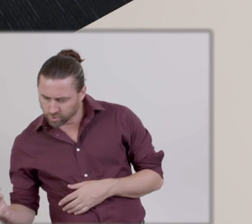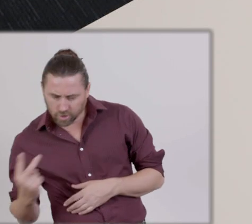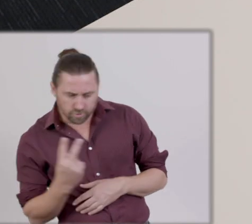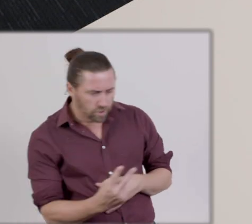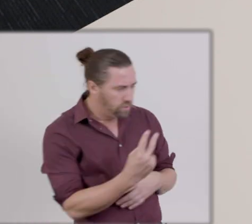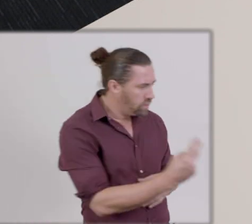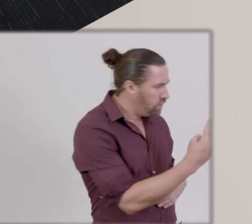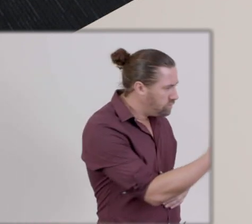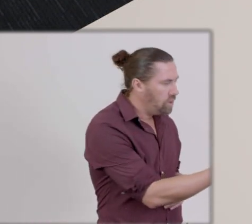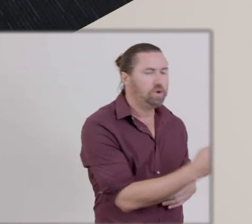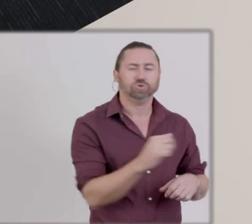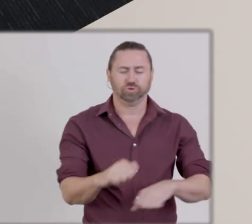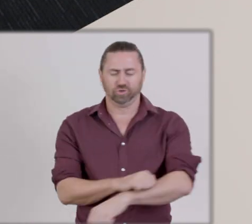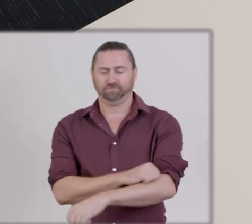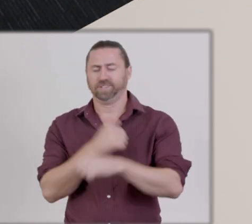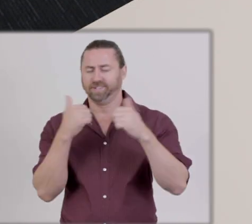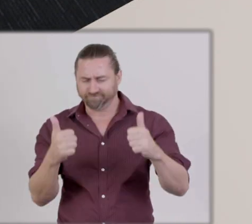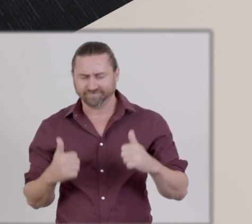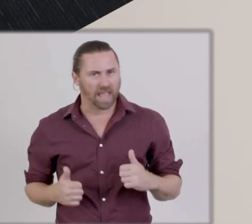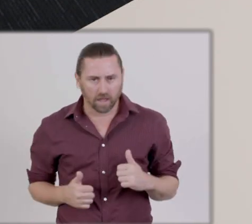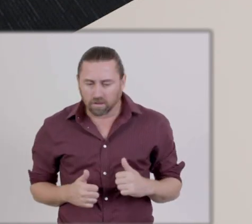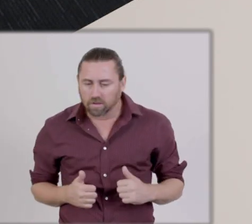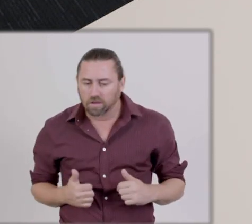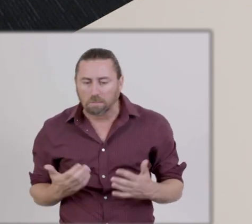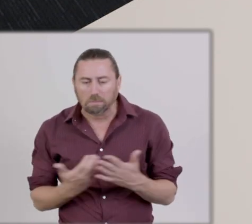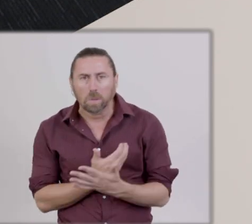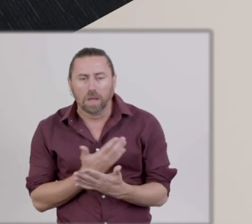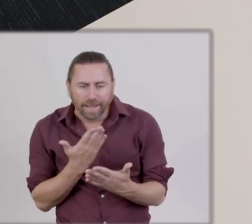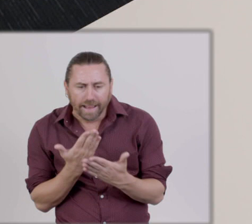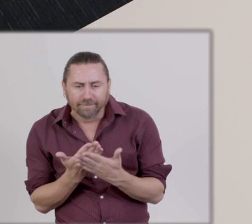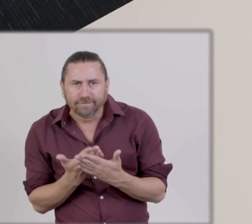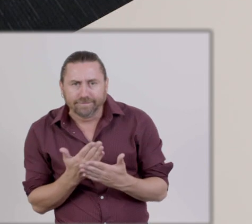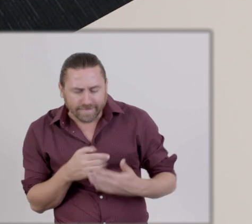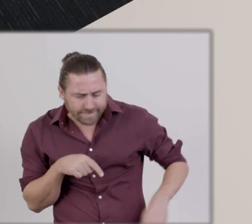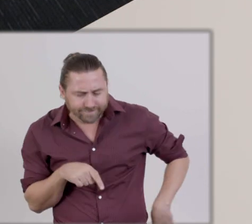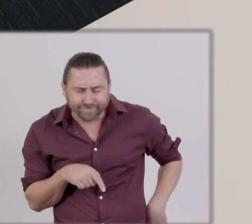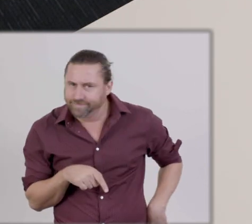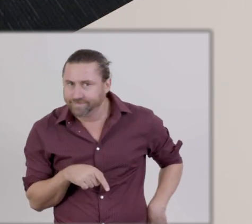Each paddock has two sheep, but there are still more sheep left over.